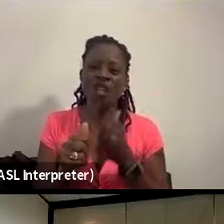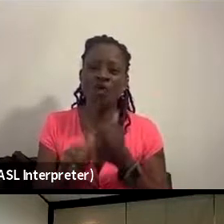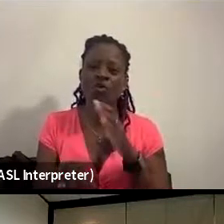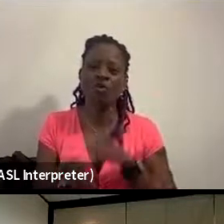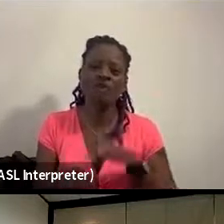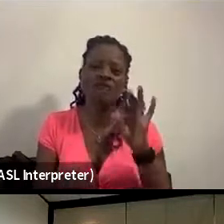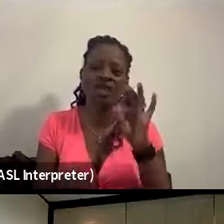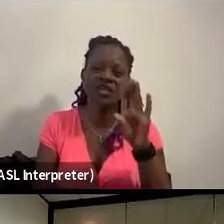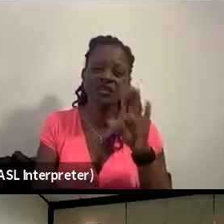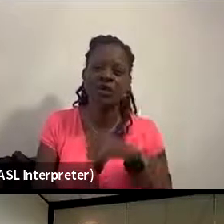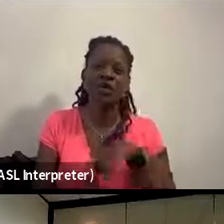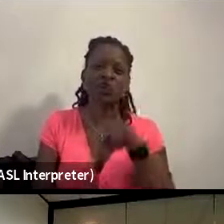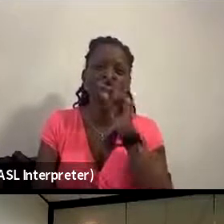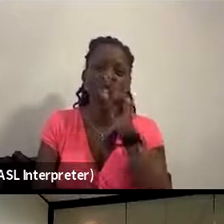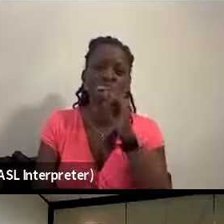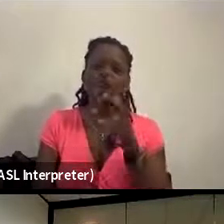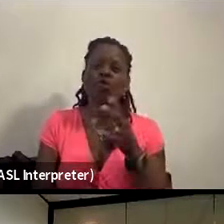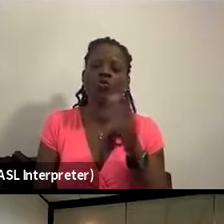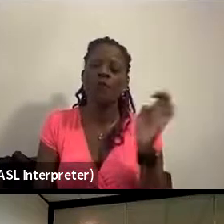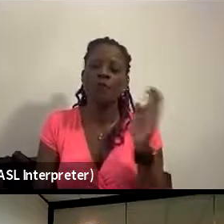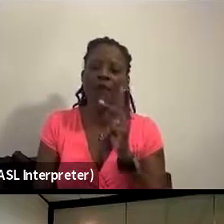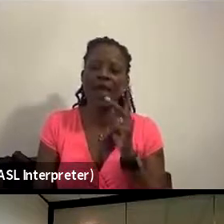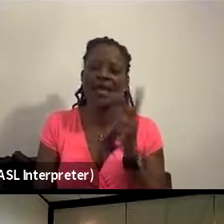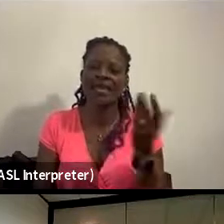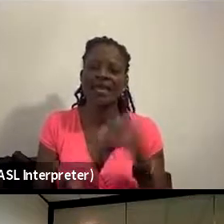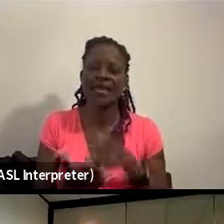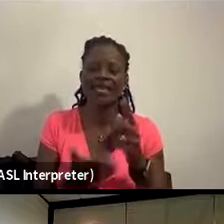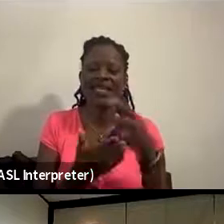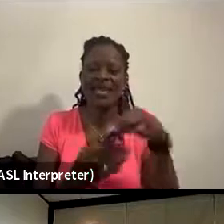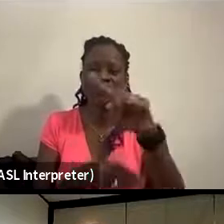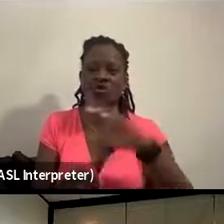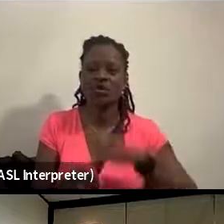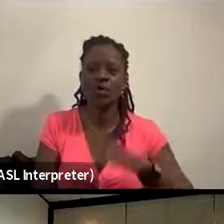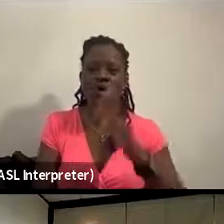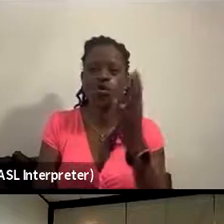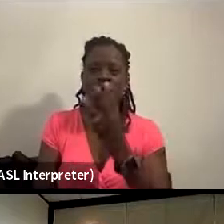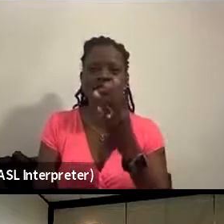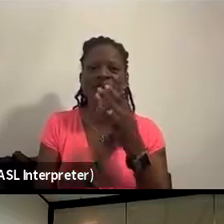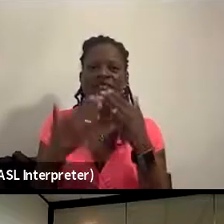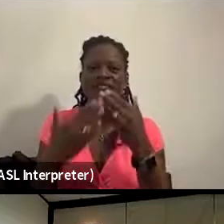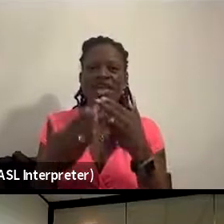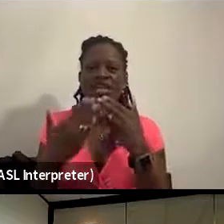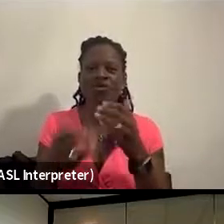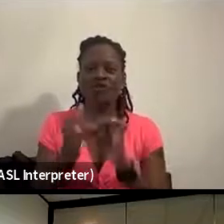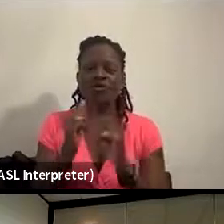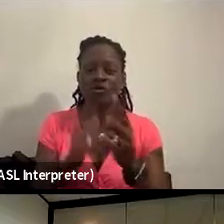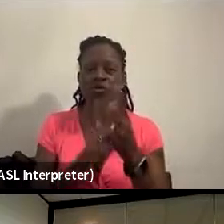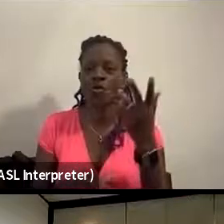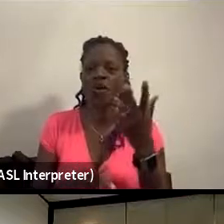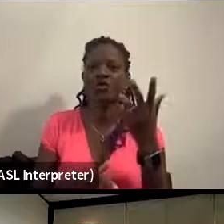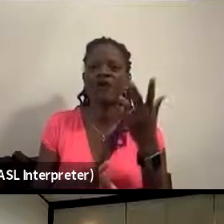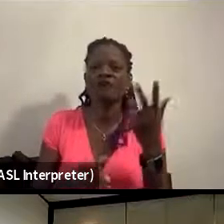And we'll be back next Wednesday, 5:00 versing community update. So thank you all for joining me for listening and learning. And we'll talk to you so.